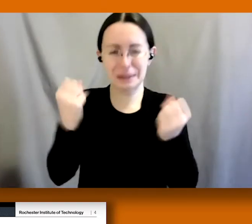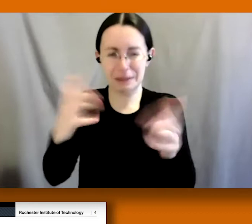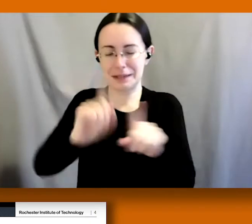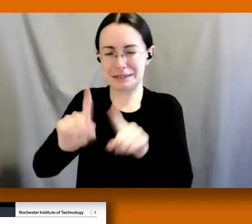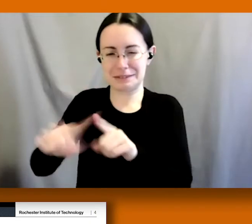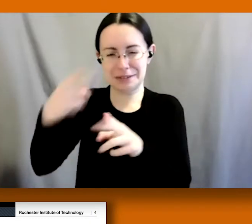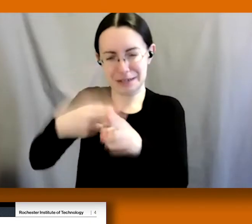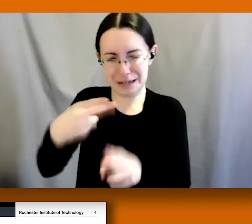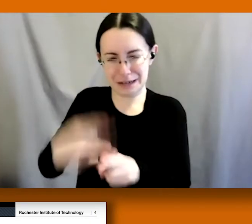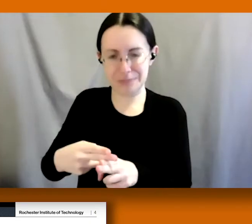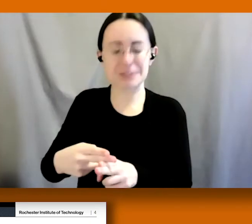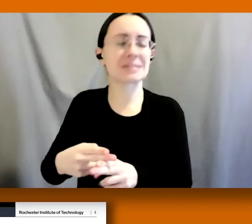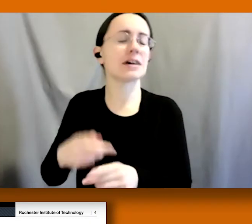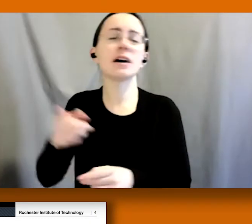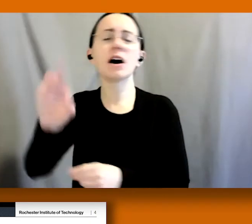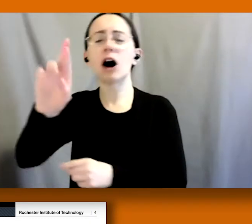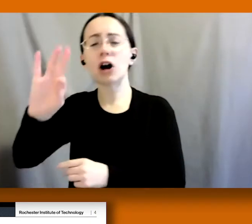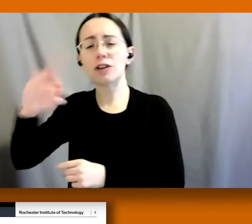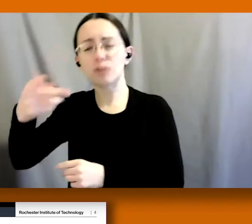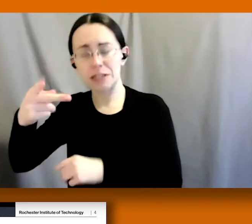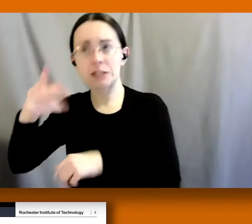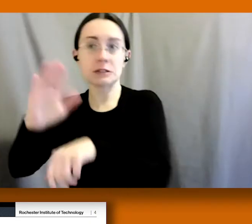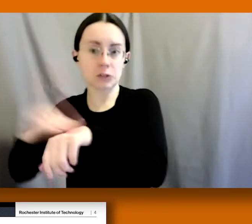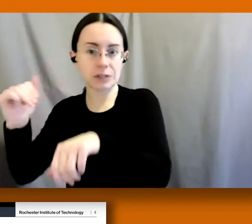as a solicitation or RFP or FOA,